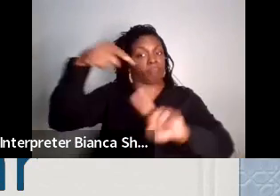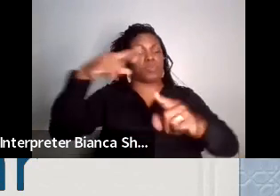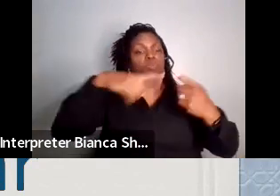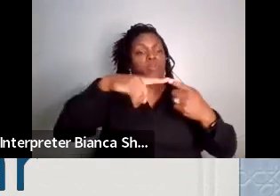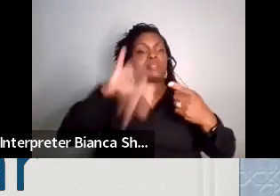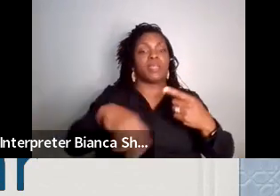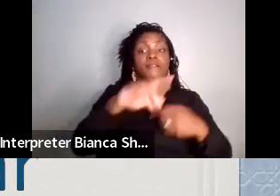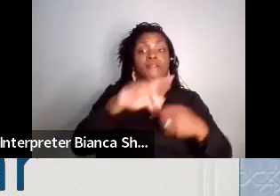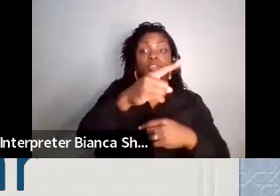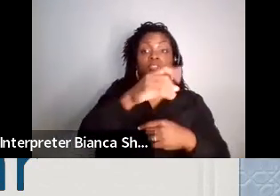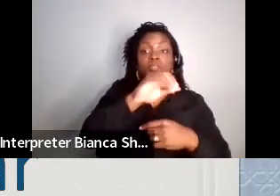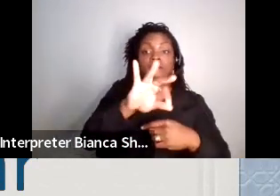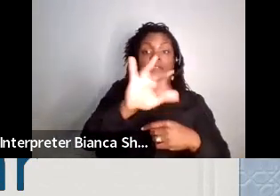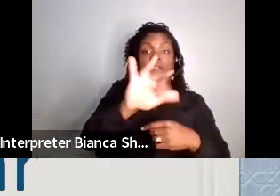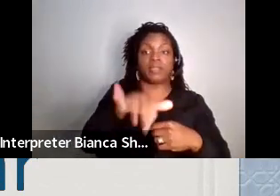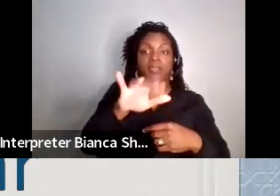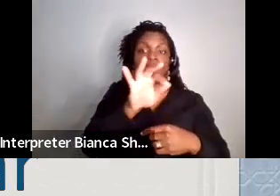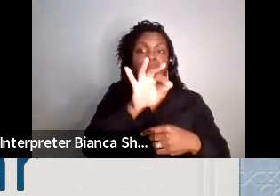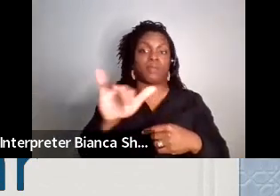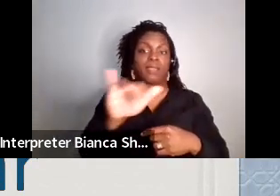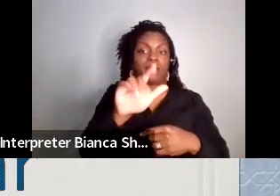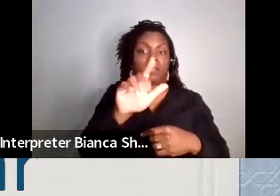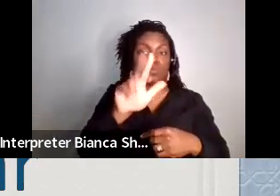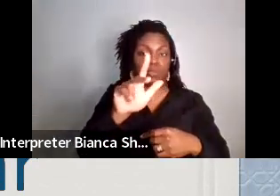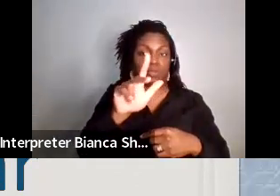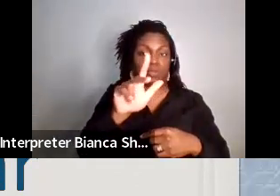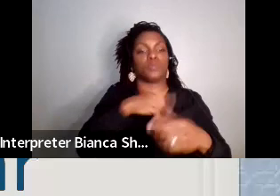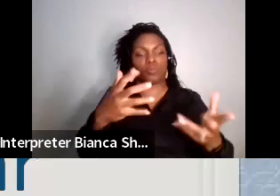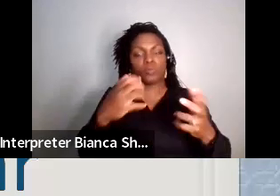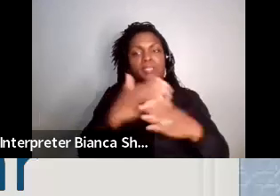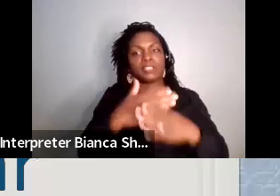We're talking about the program and just sharing some information as we go through.